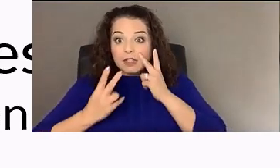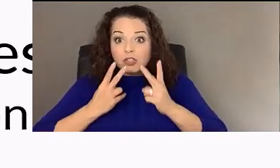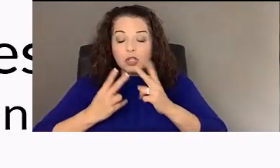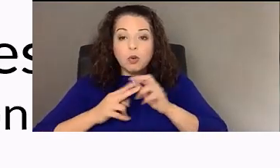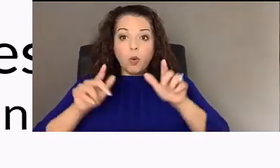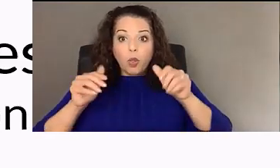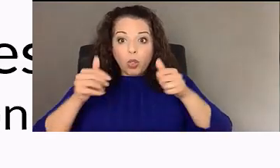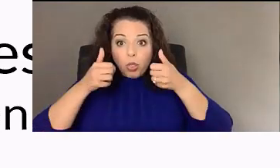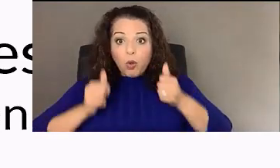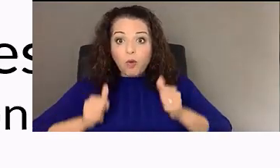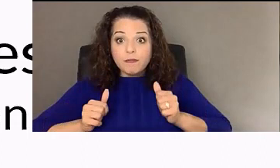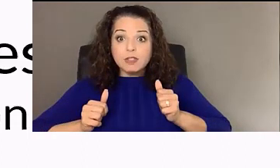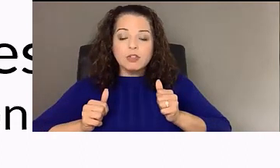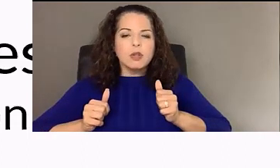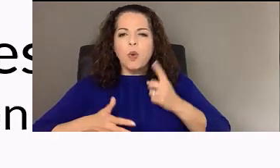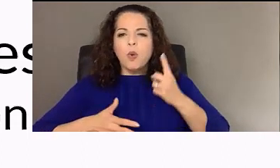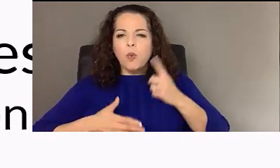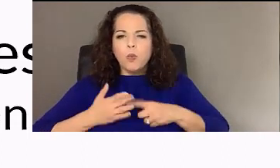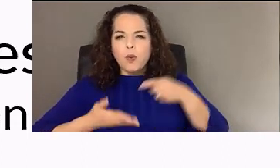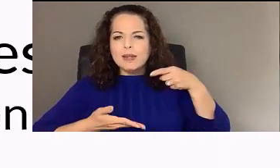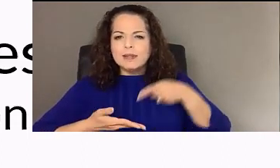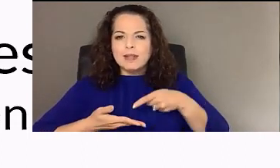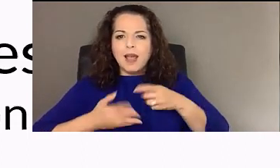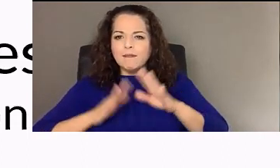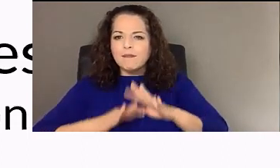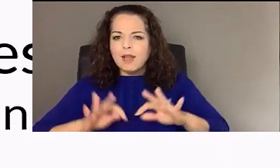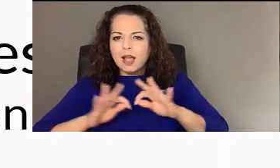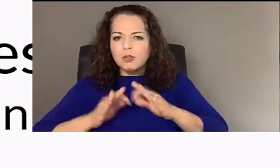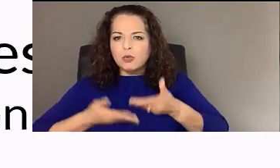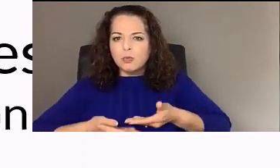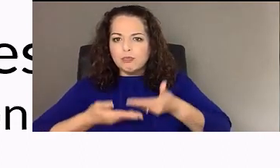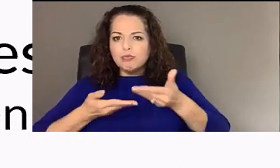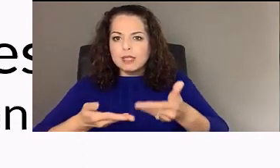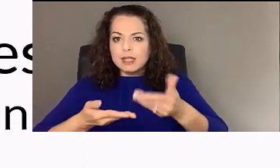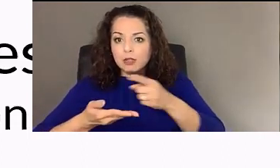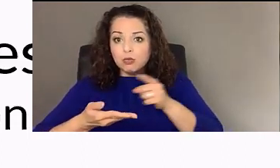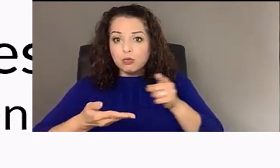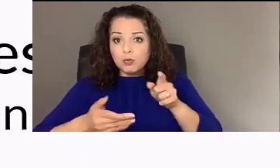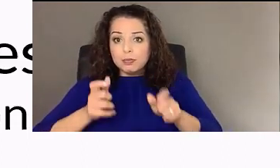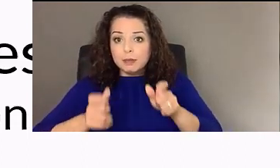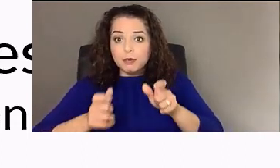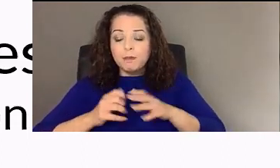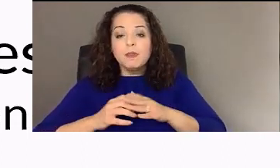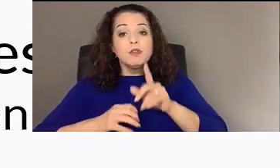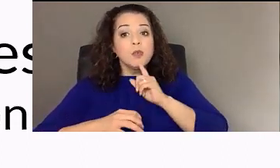What is that value that you're bringing to people? A value proposition in particular